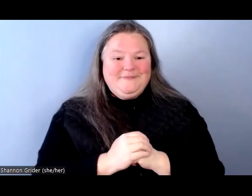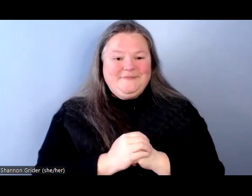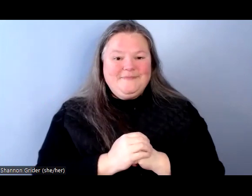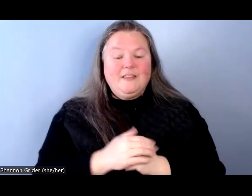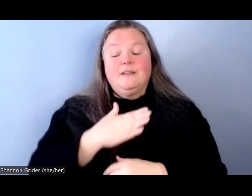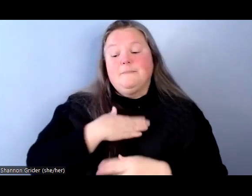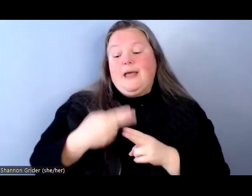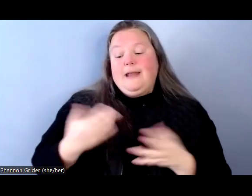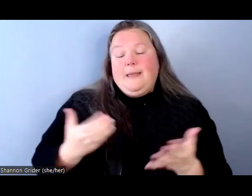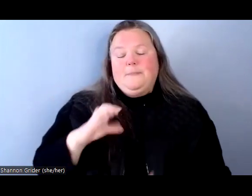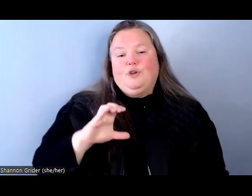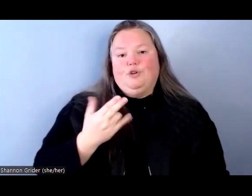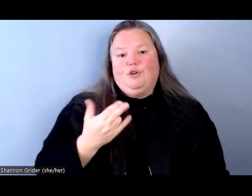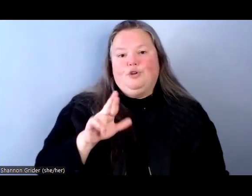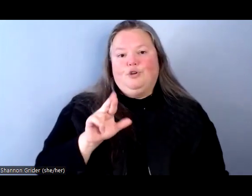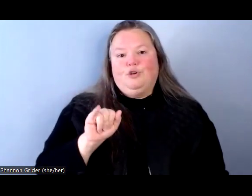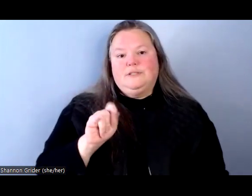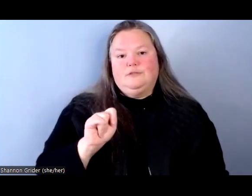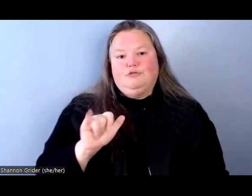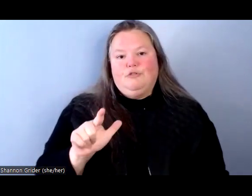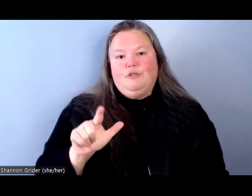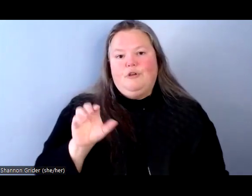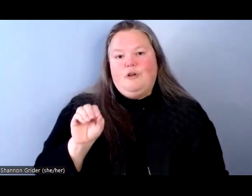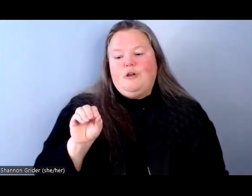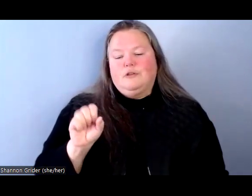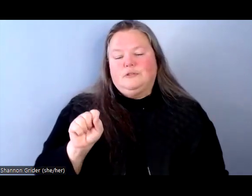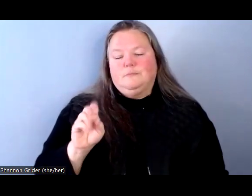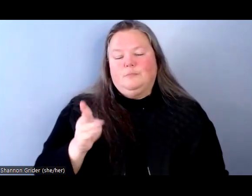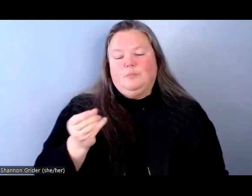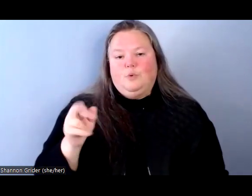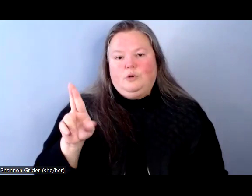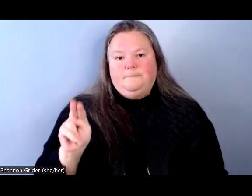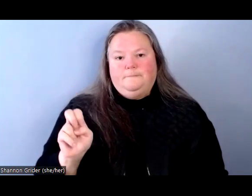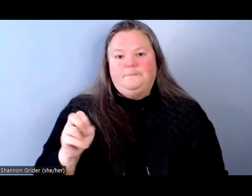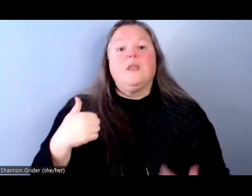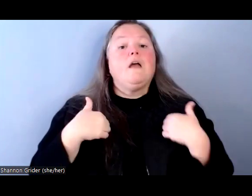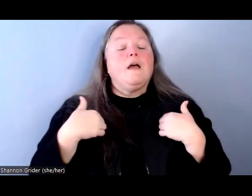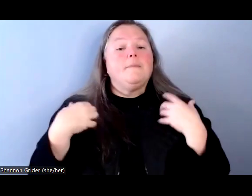My name is Chrystal Osborne